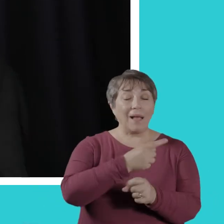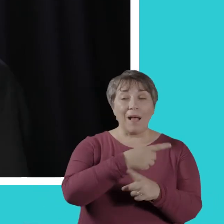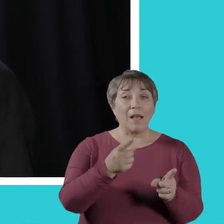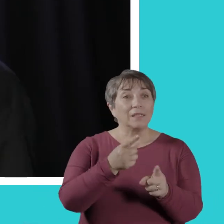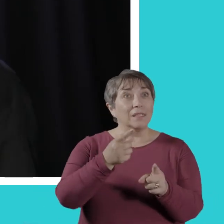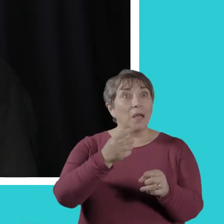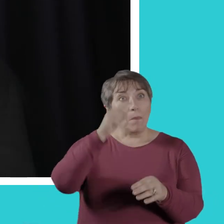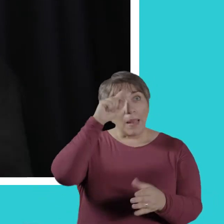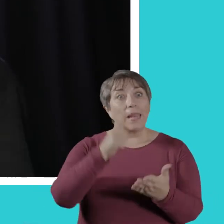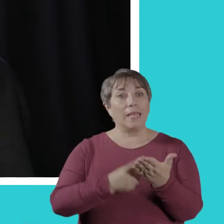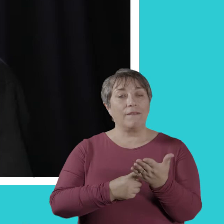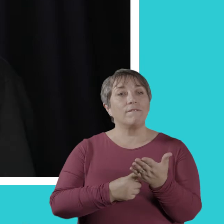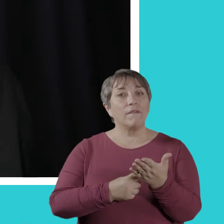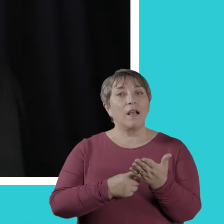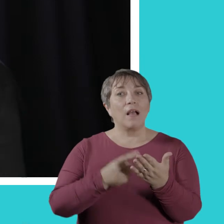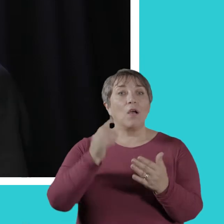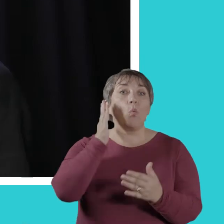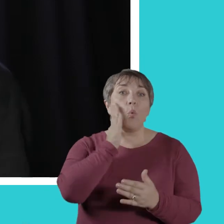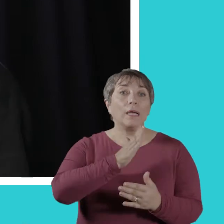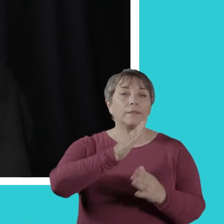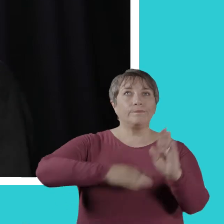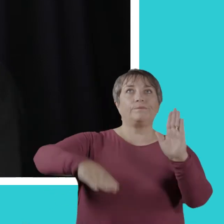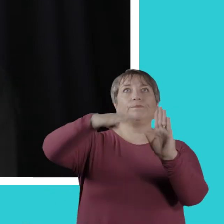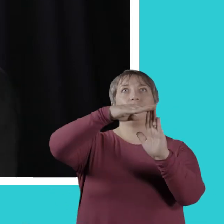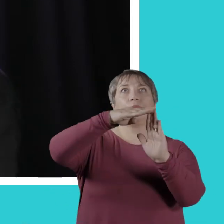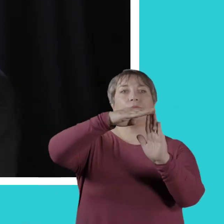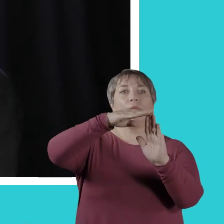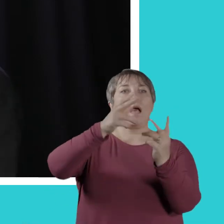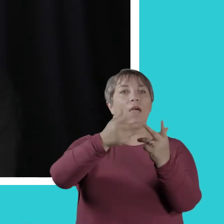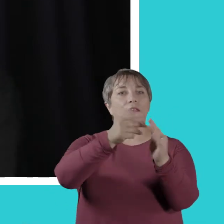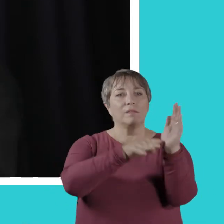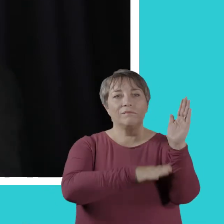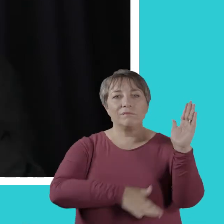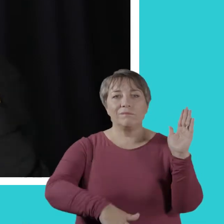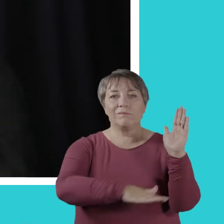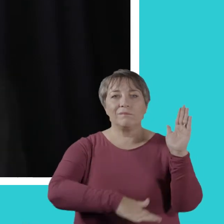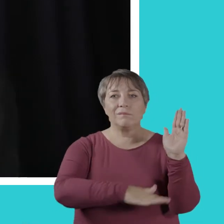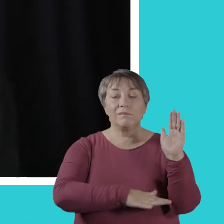superior and everyone else is inferior right? And this is a structural project which is reinforced